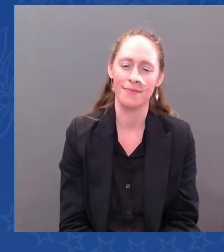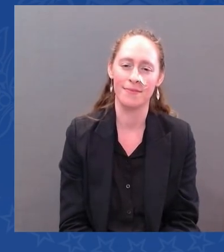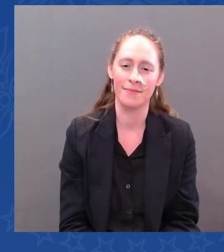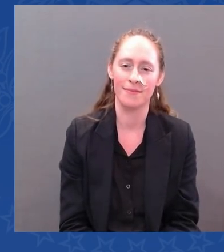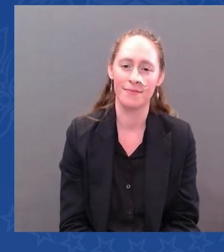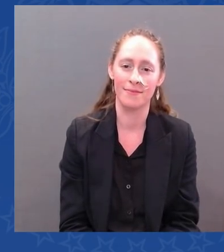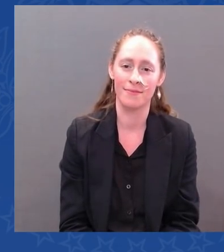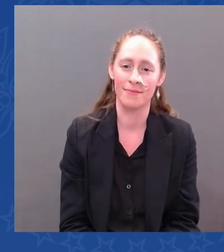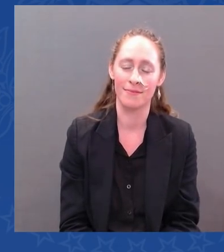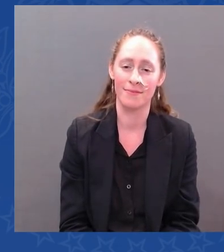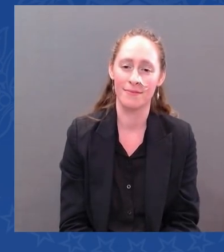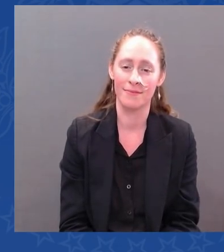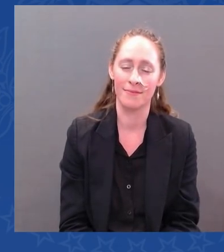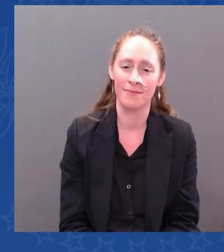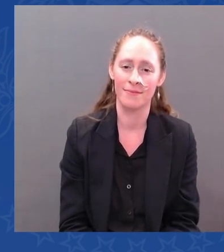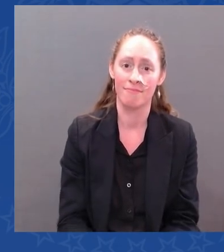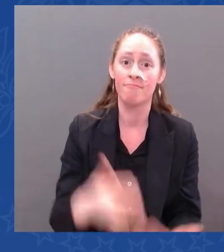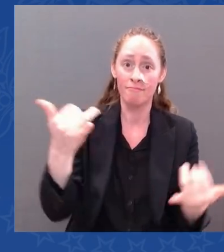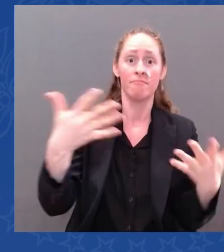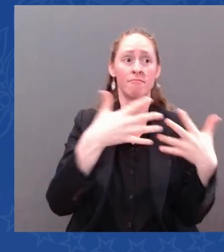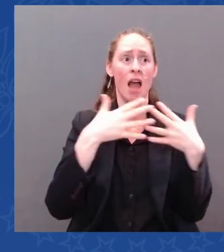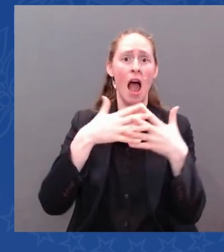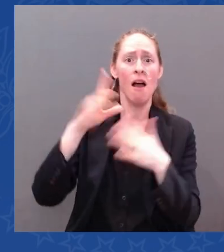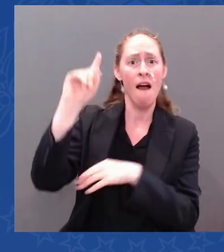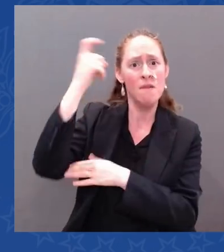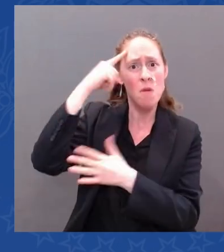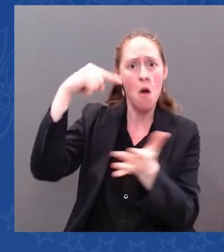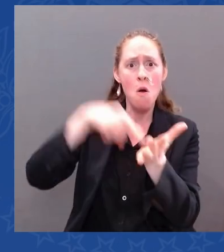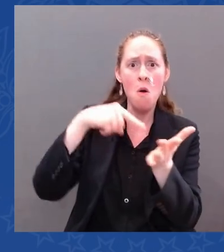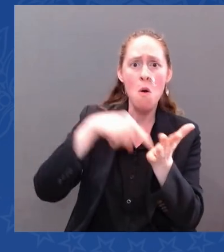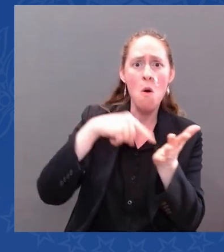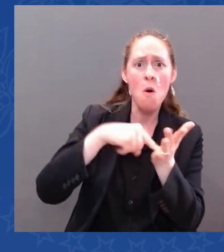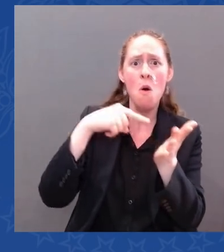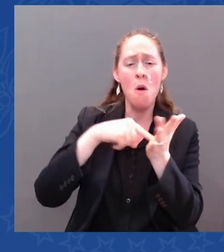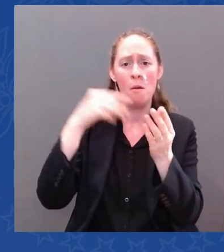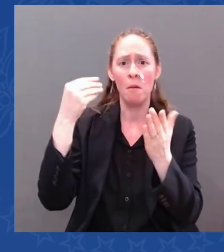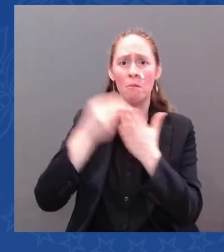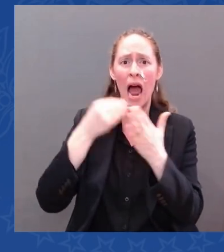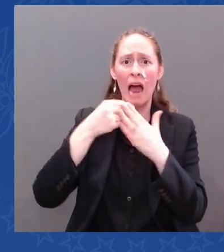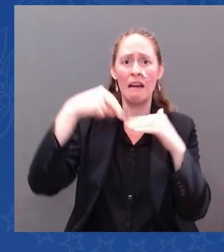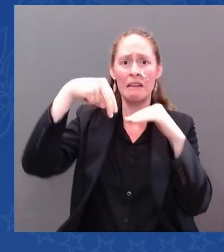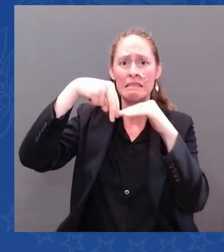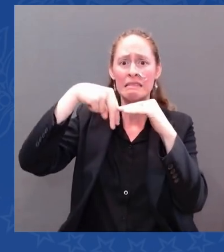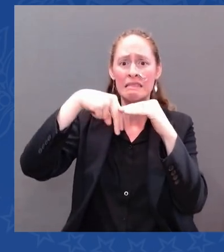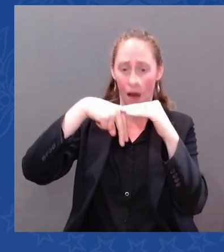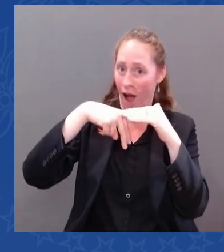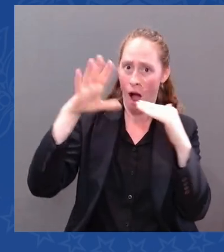I want to say it again: We reduced the deficit by $360 billion last year,